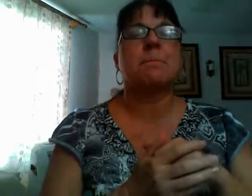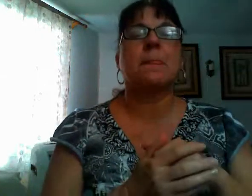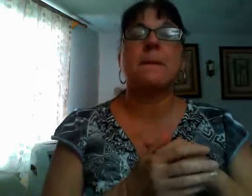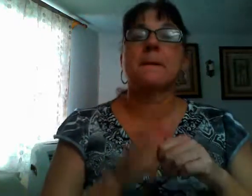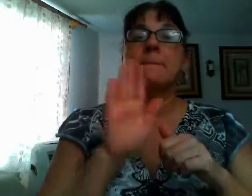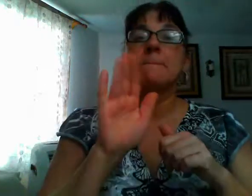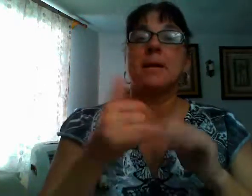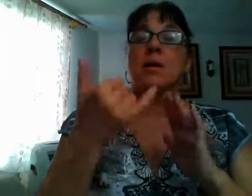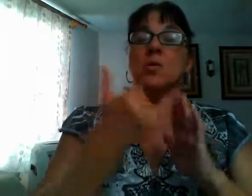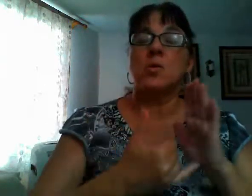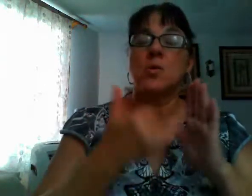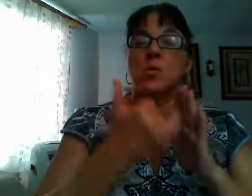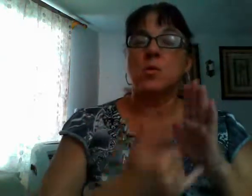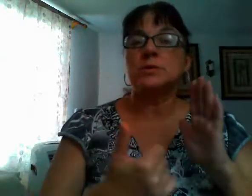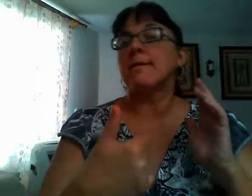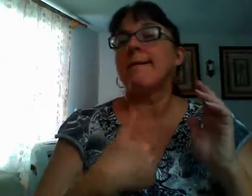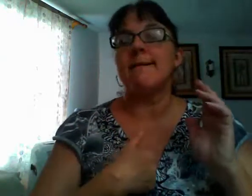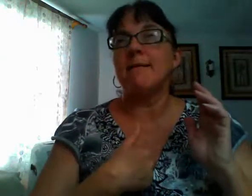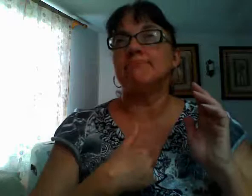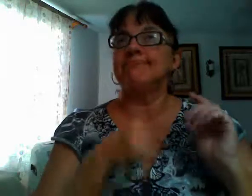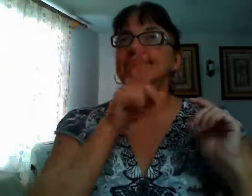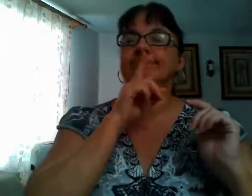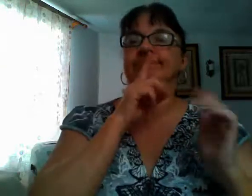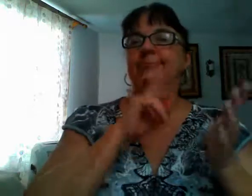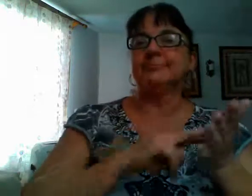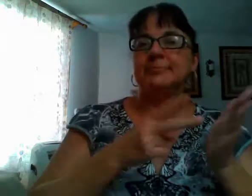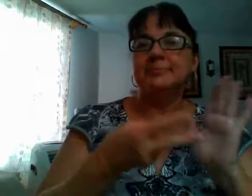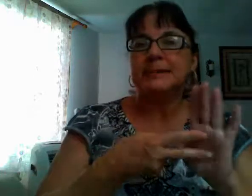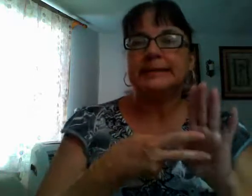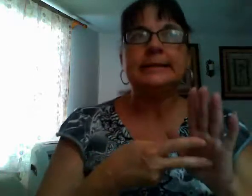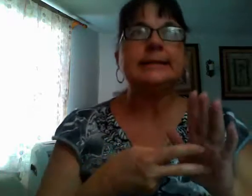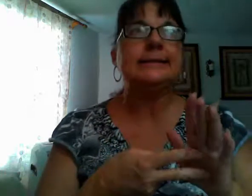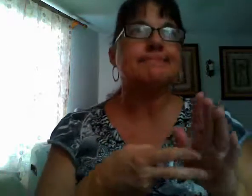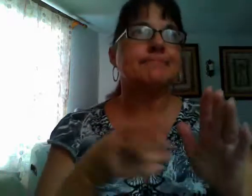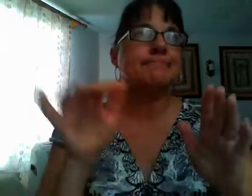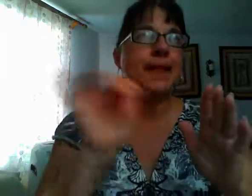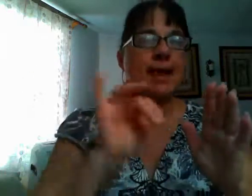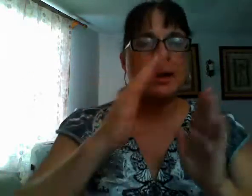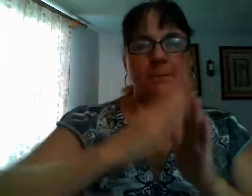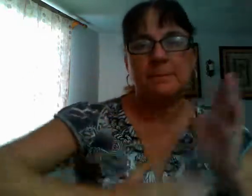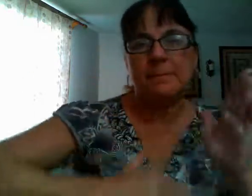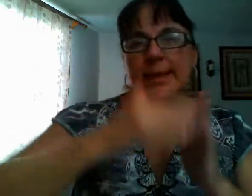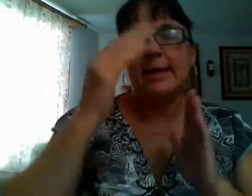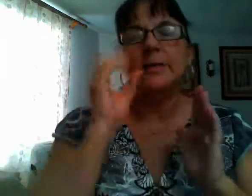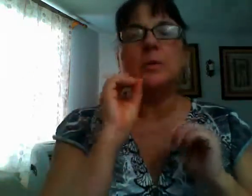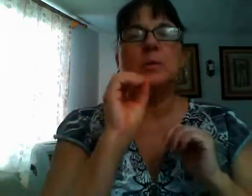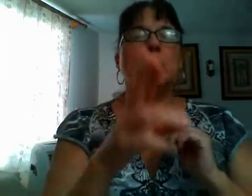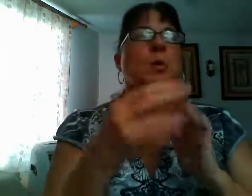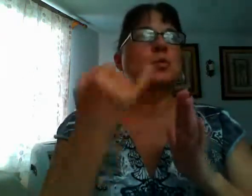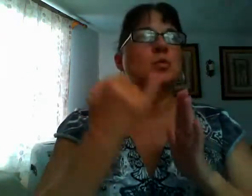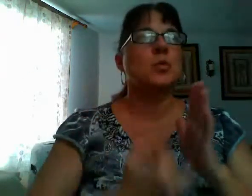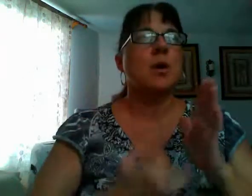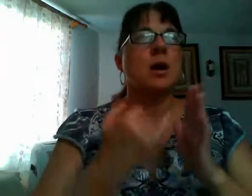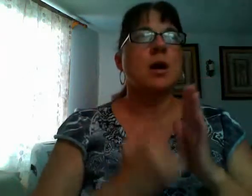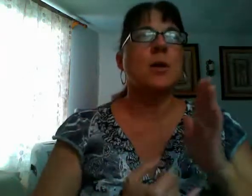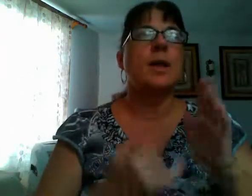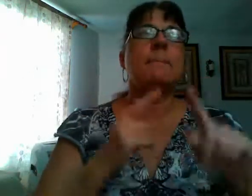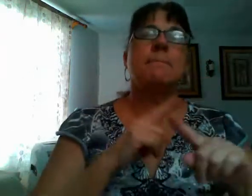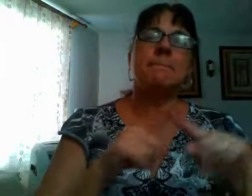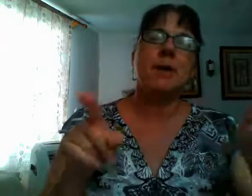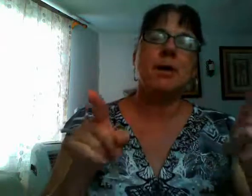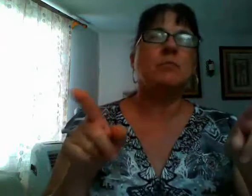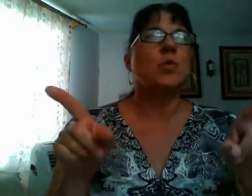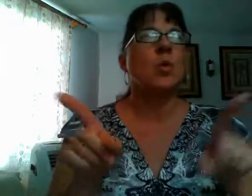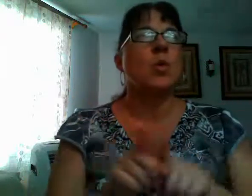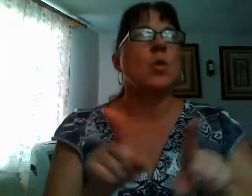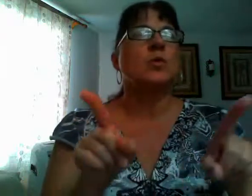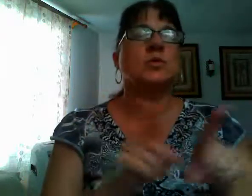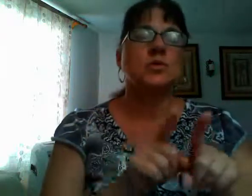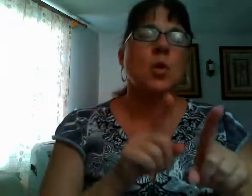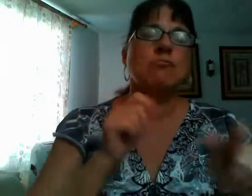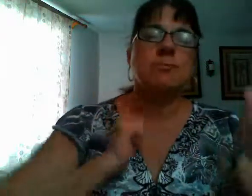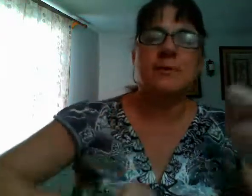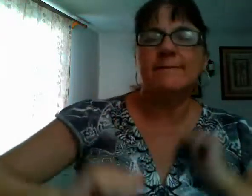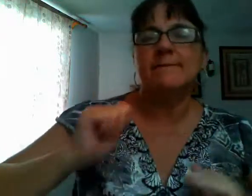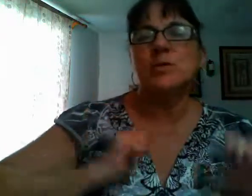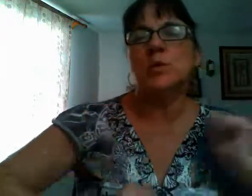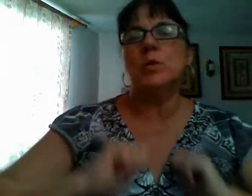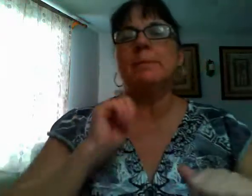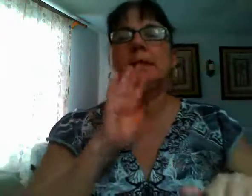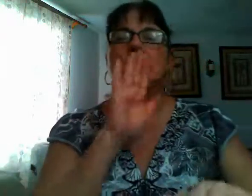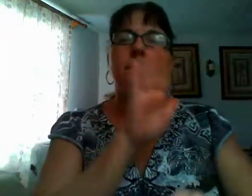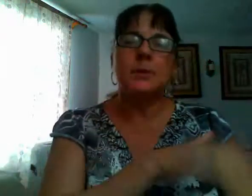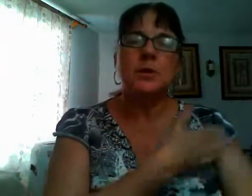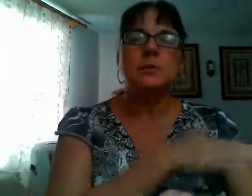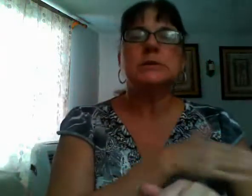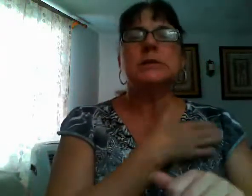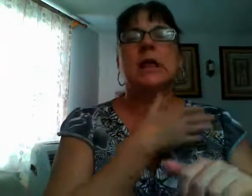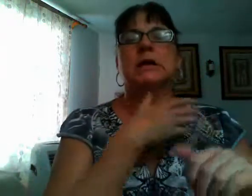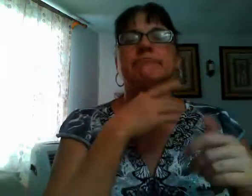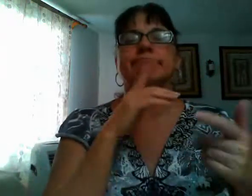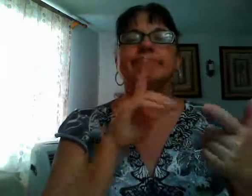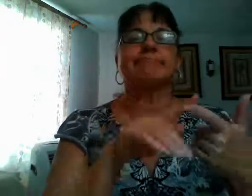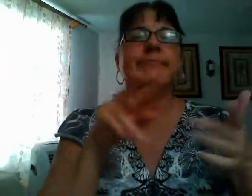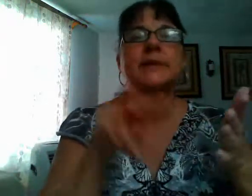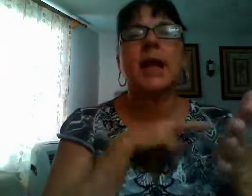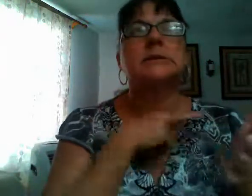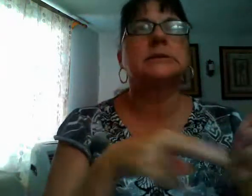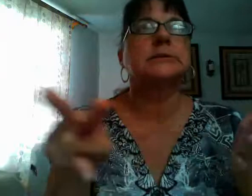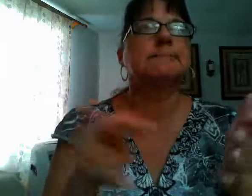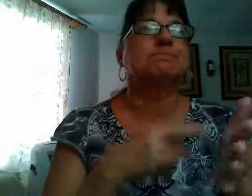By arts, I don’t only mean art such as painting or drawing, but also performing, music and dancing.